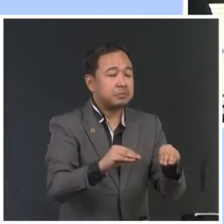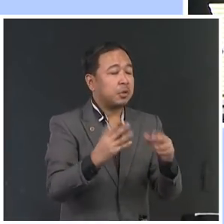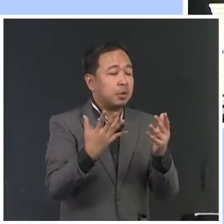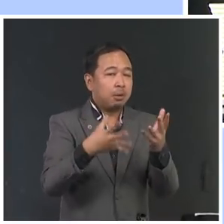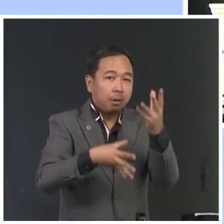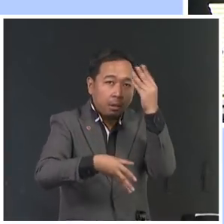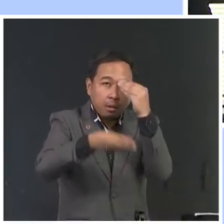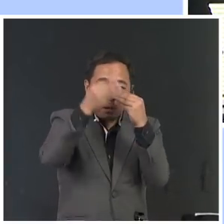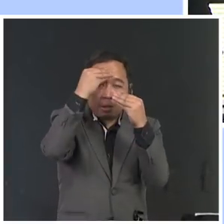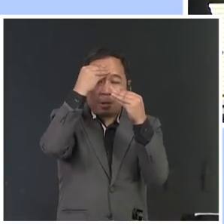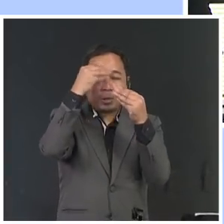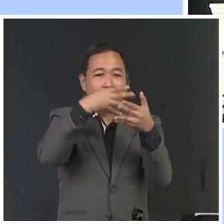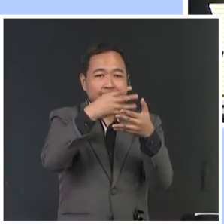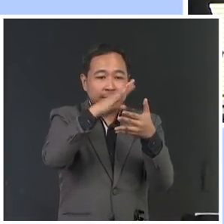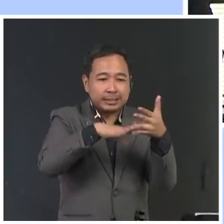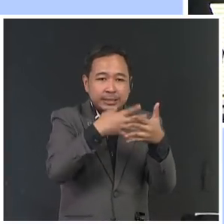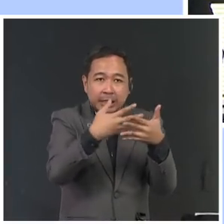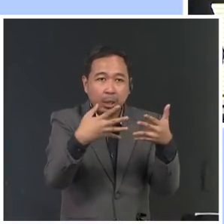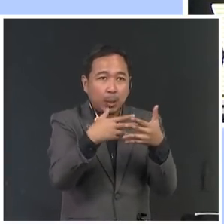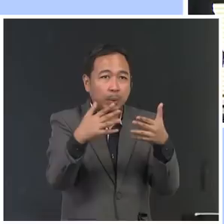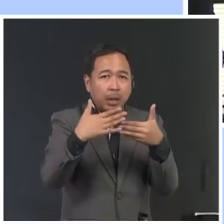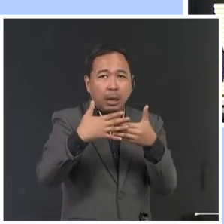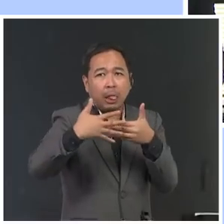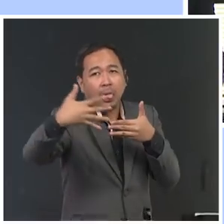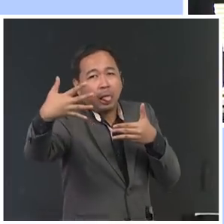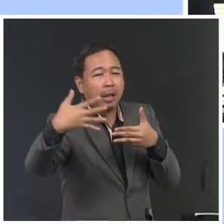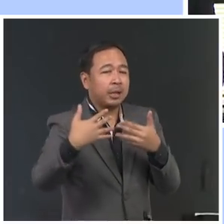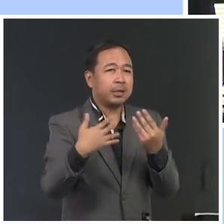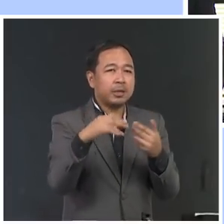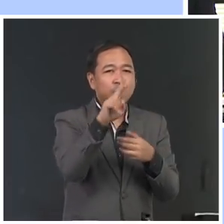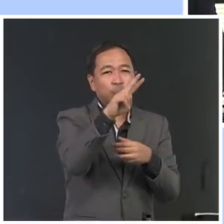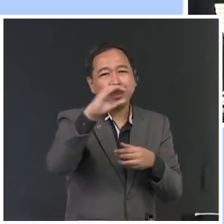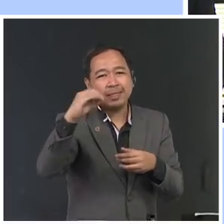This shows the initiative being the education. So what is